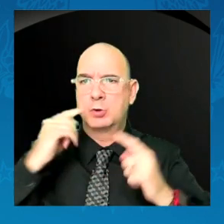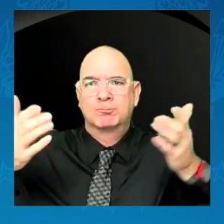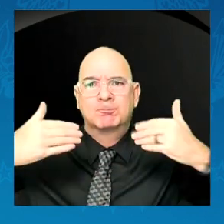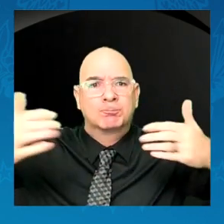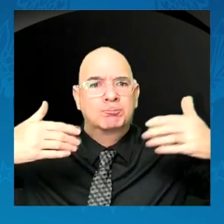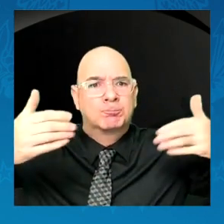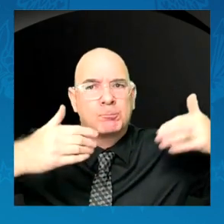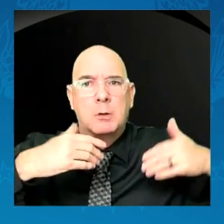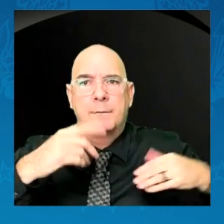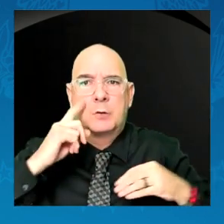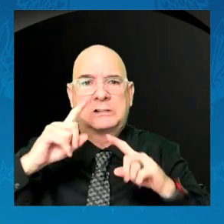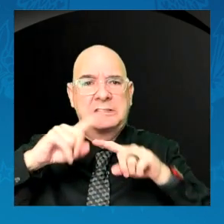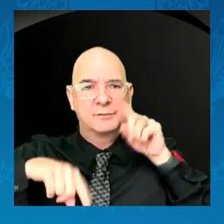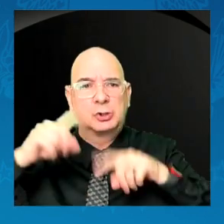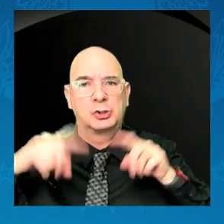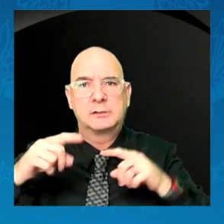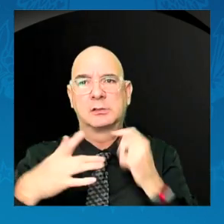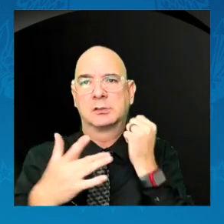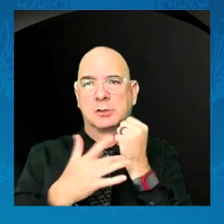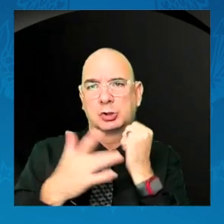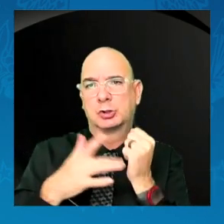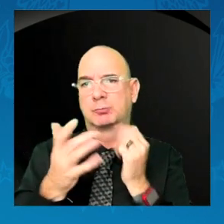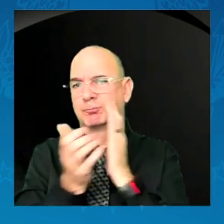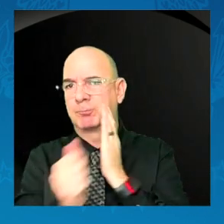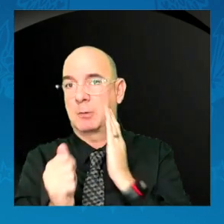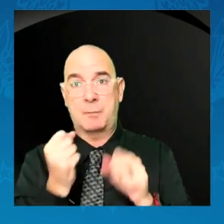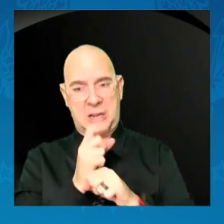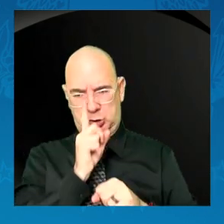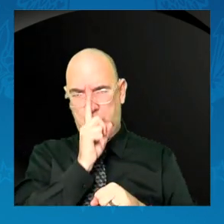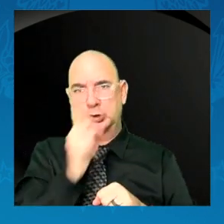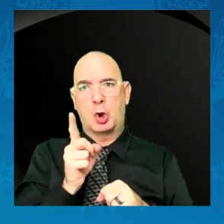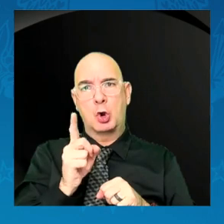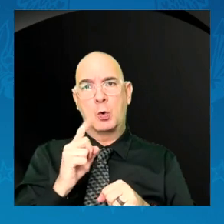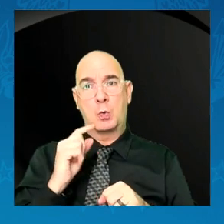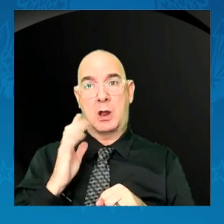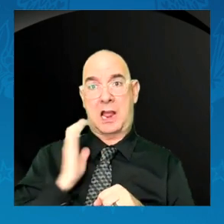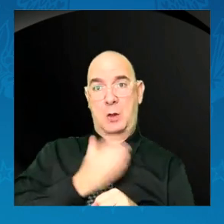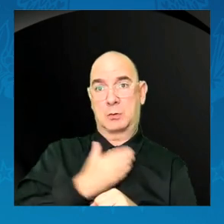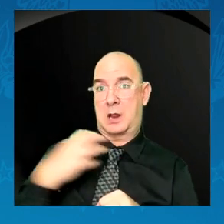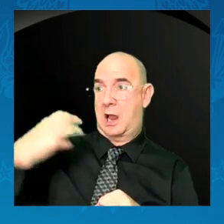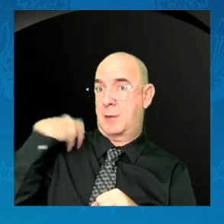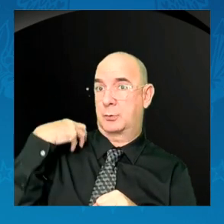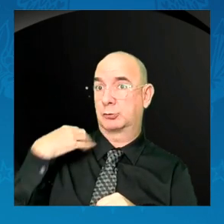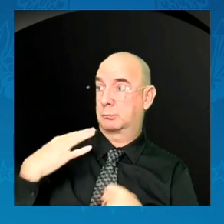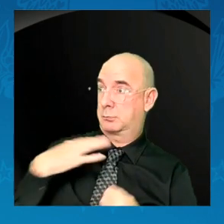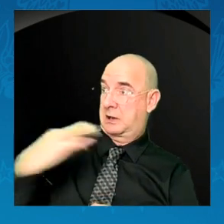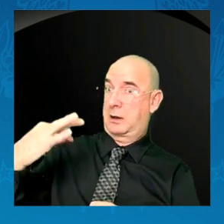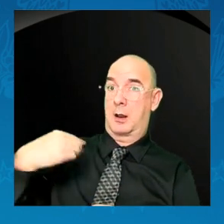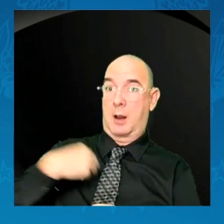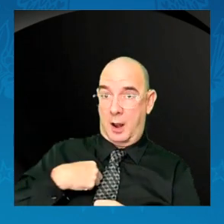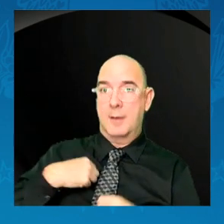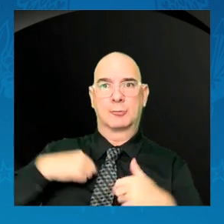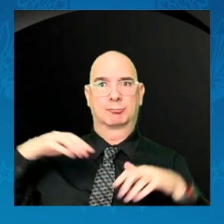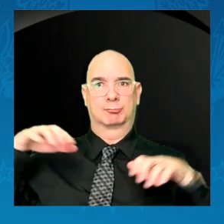and make sure that we are an employer of choice. That those young children that Secretary Cardona talked about want to come to our agencies